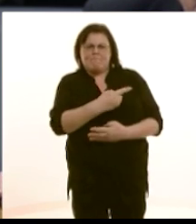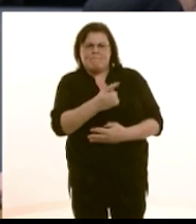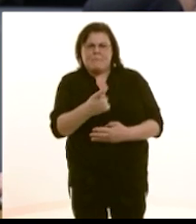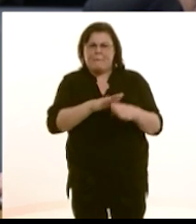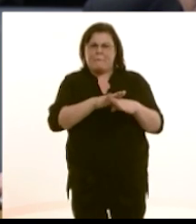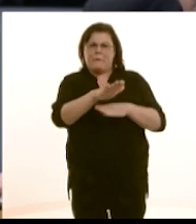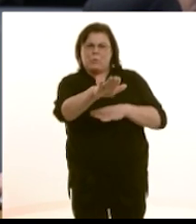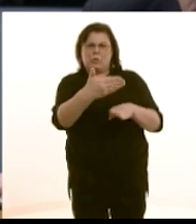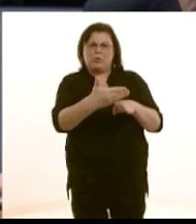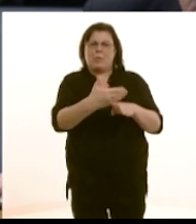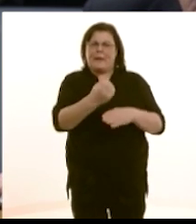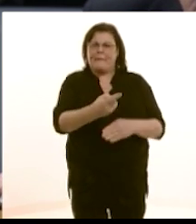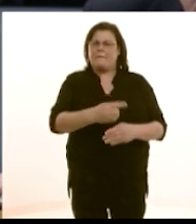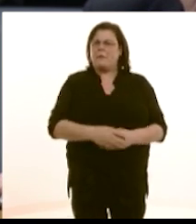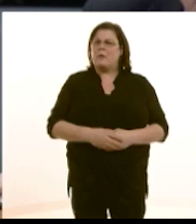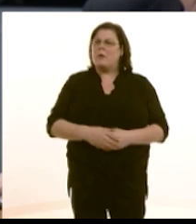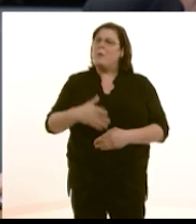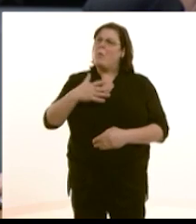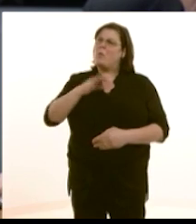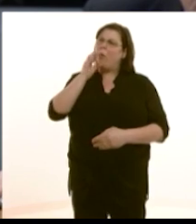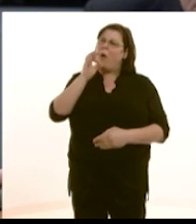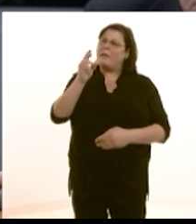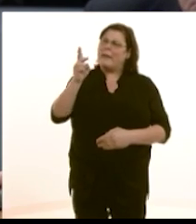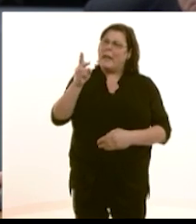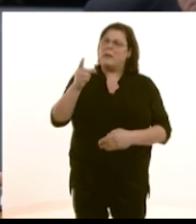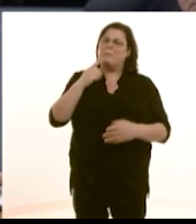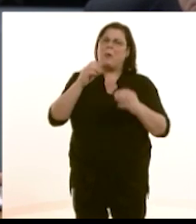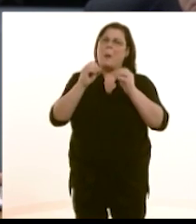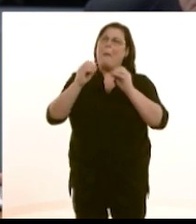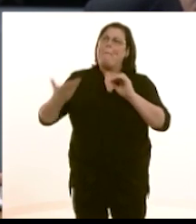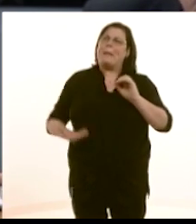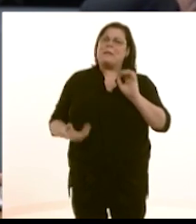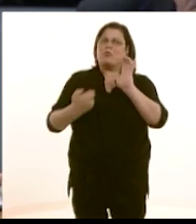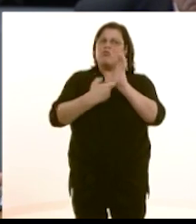Kirsty Williams: Can I return to the issue of business rates? Your Government has had